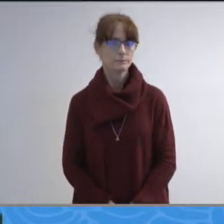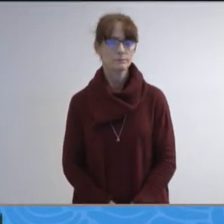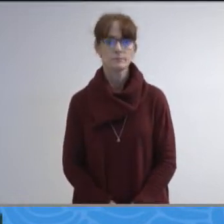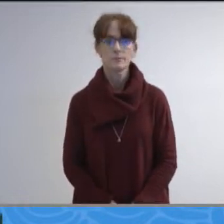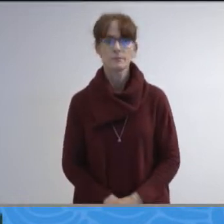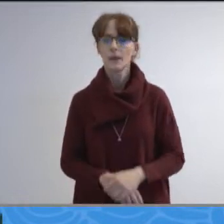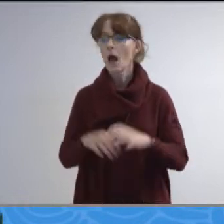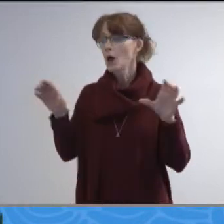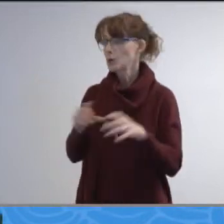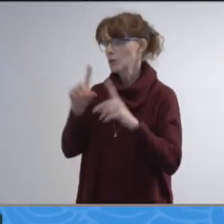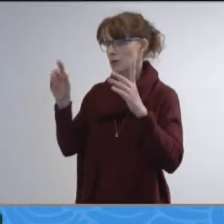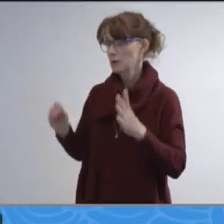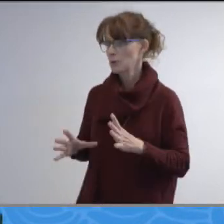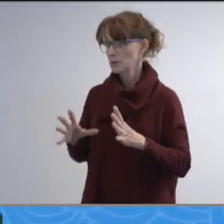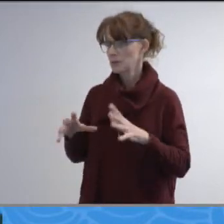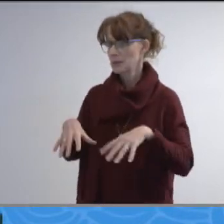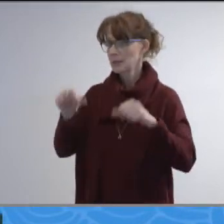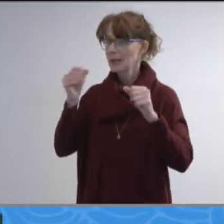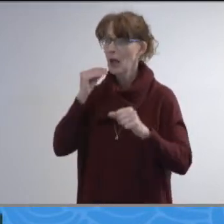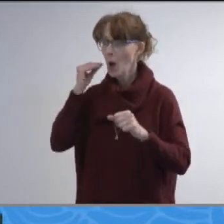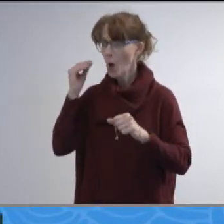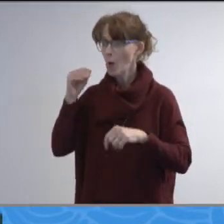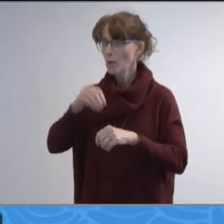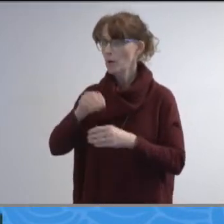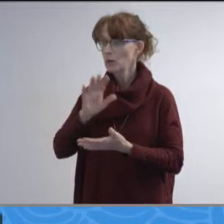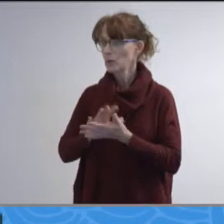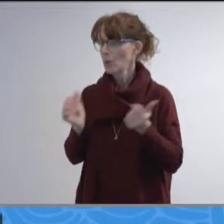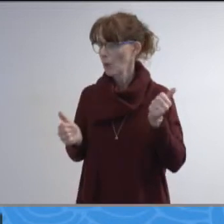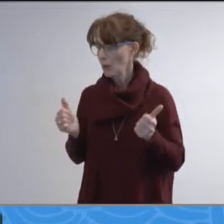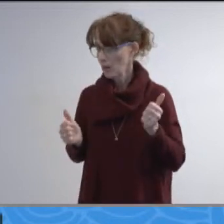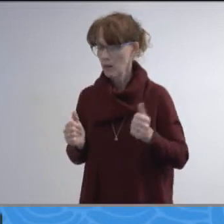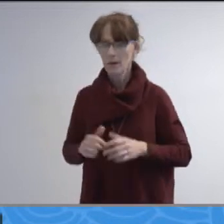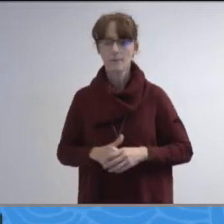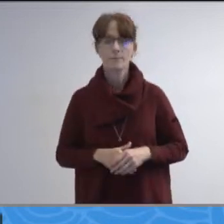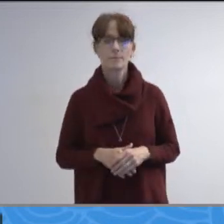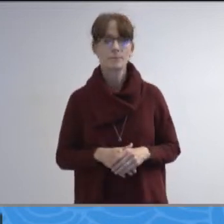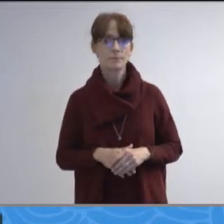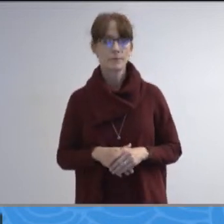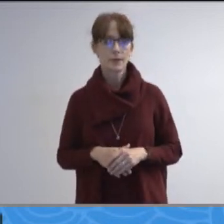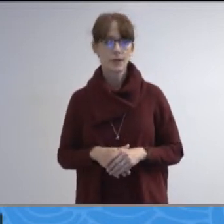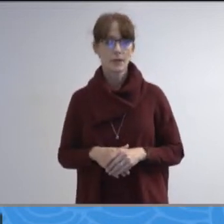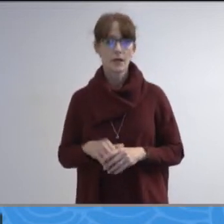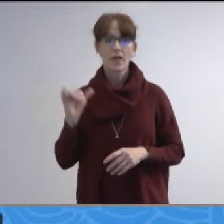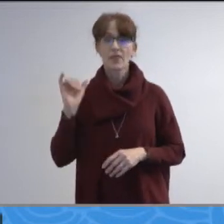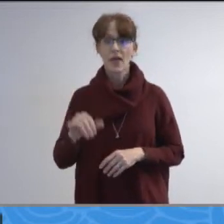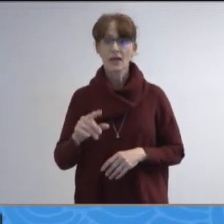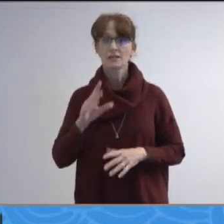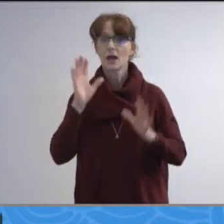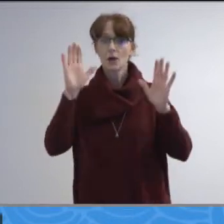Do the students take the i-Ready at home or in school? So that is definitely a great question.